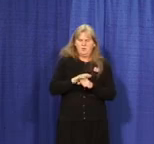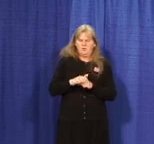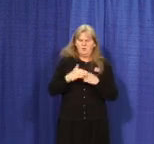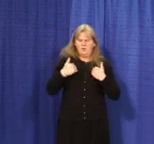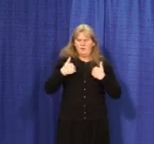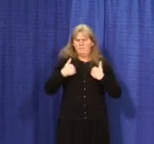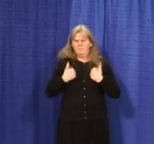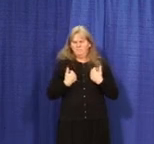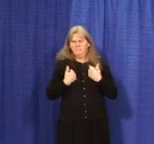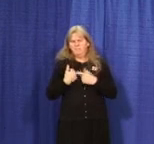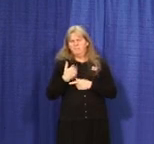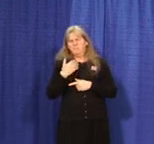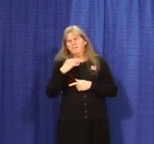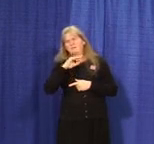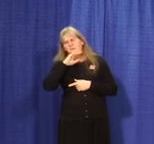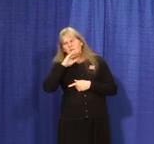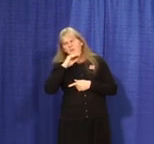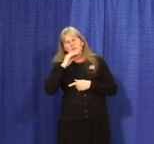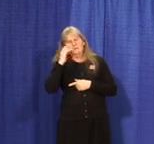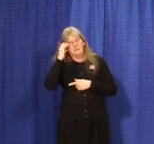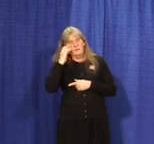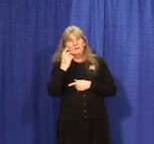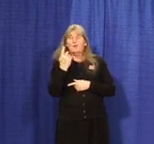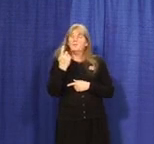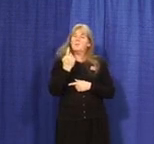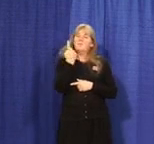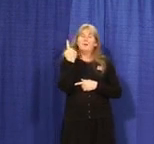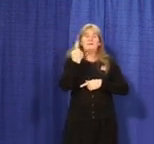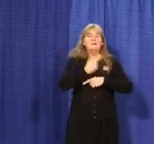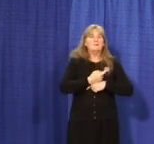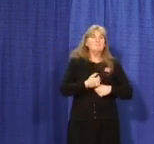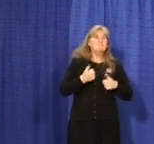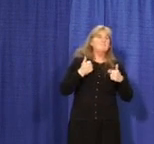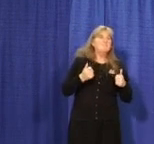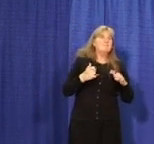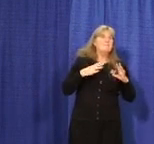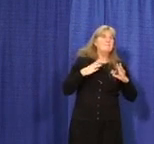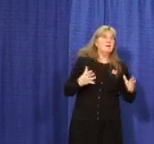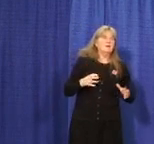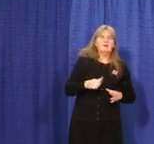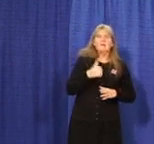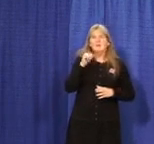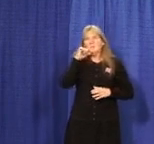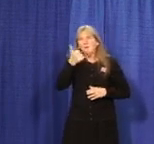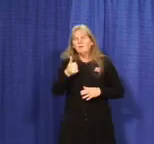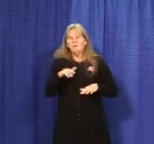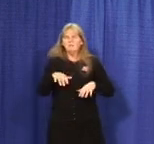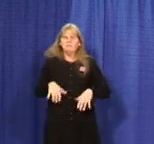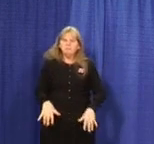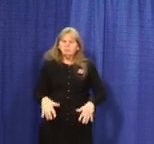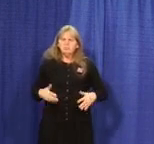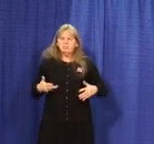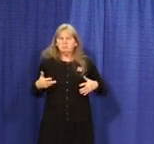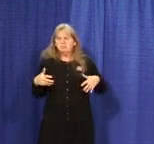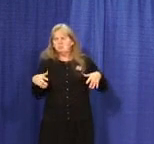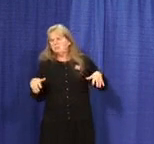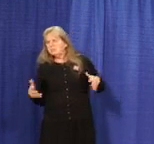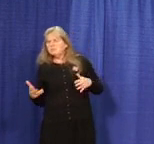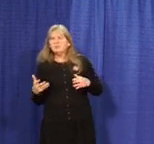that evolves. We may feel okay one day, drained and exhausted the next. We want to see our loved ones,